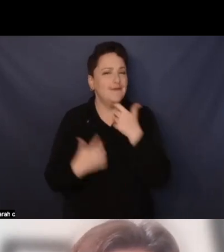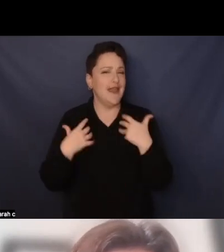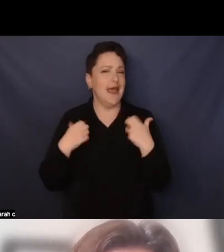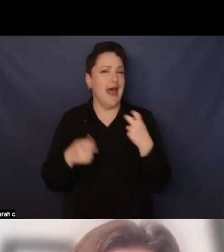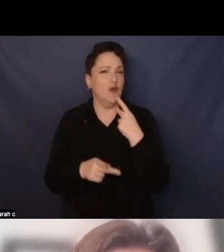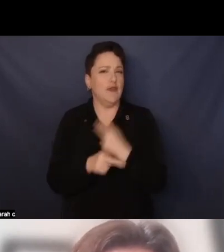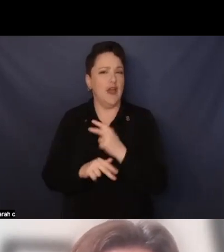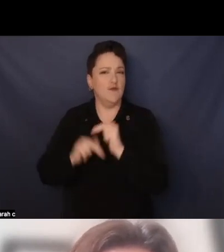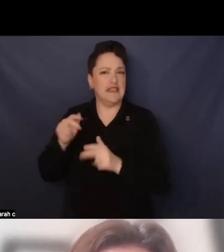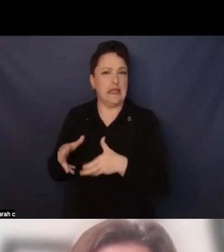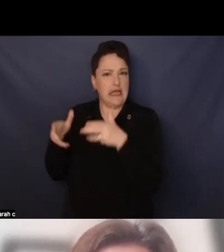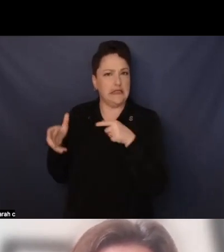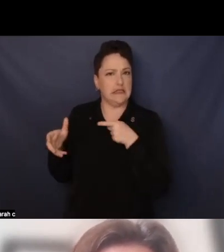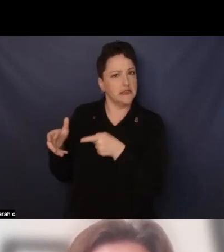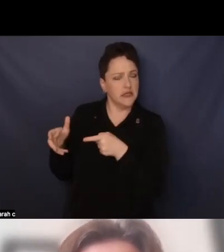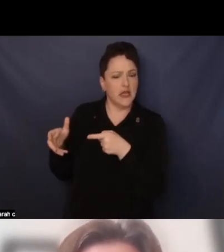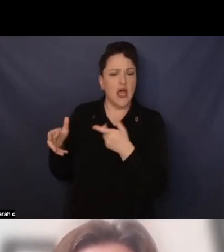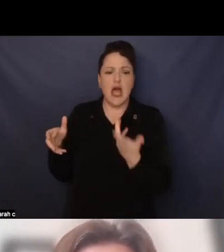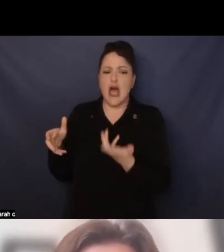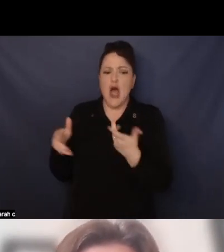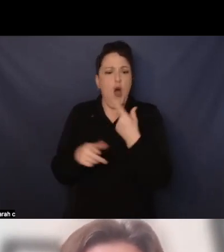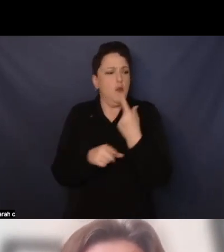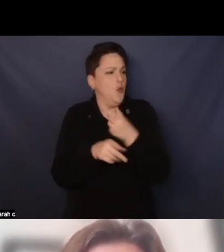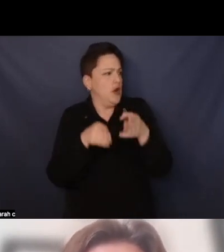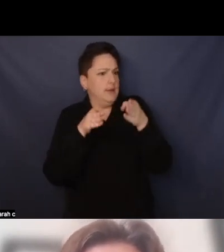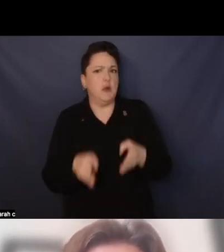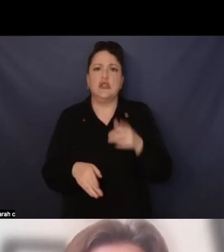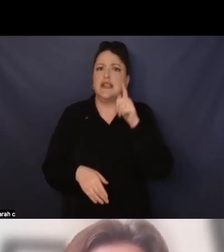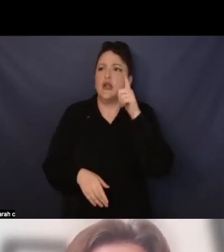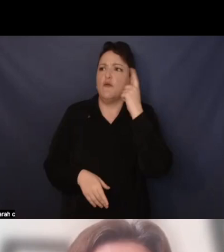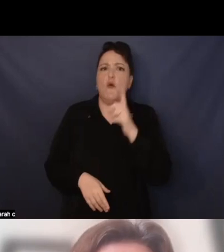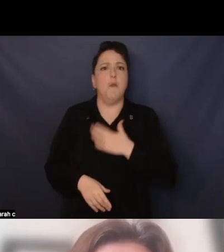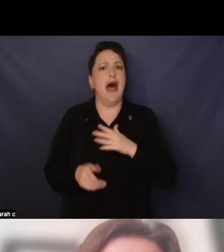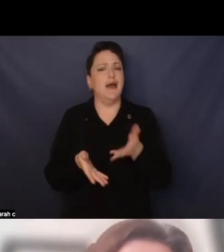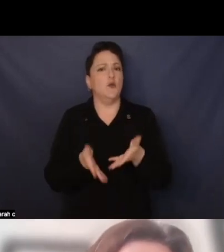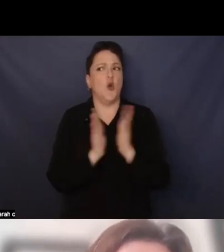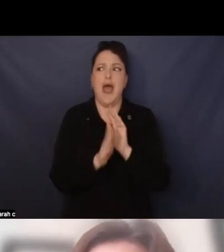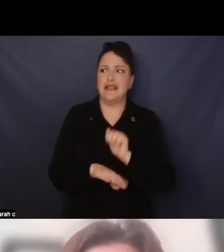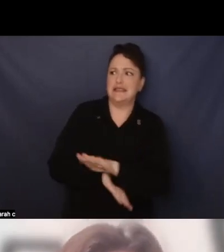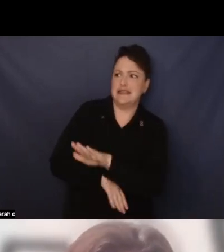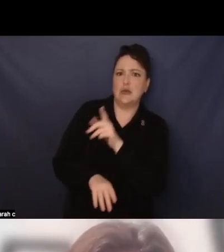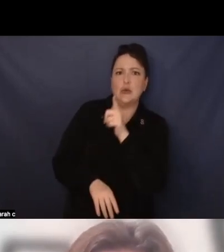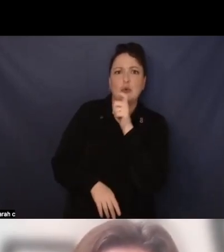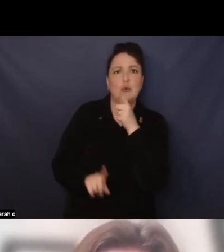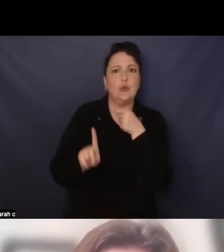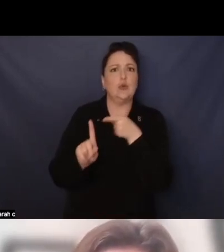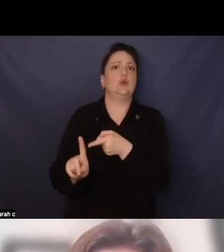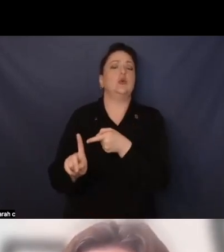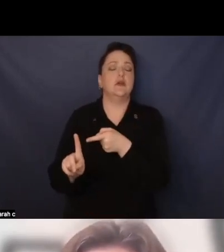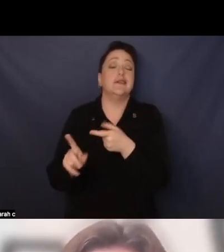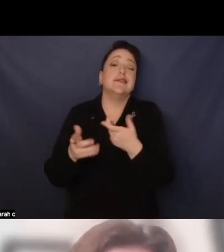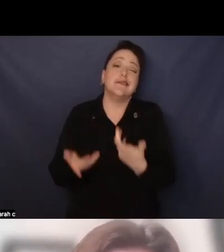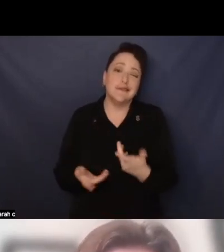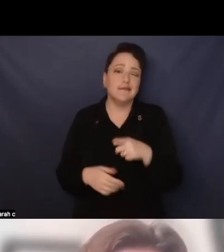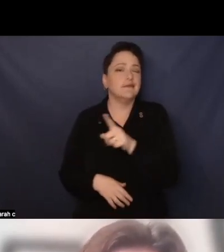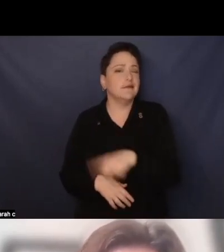So private entities are not required to, sort of, have their staff lists online in the same way that